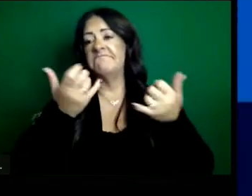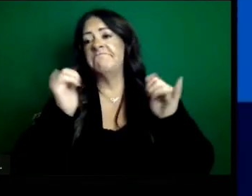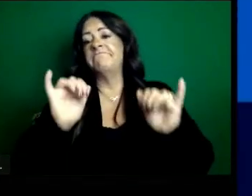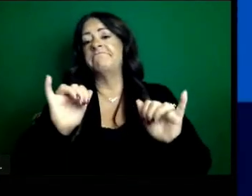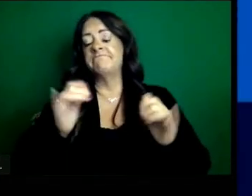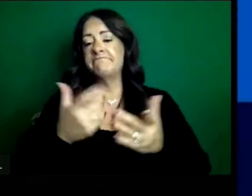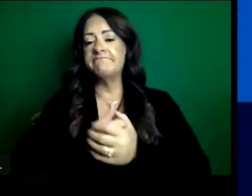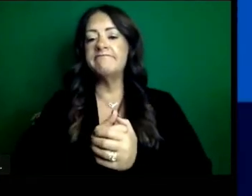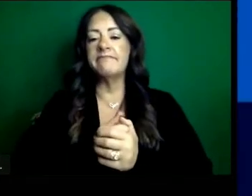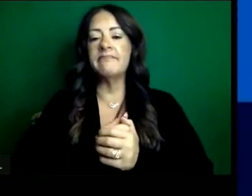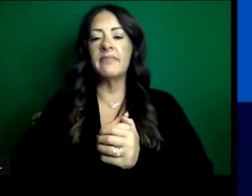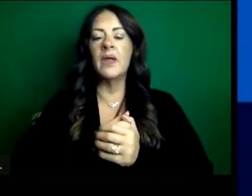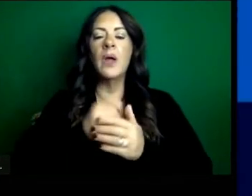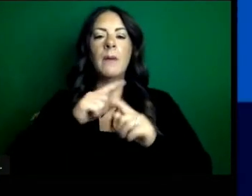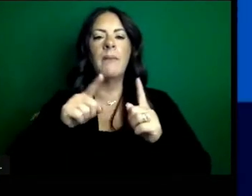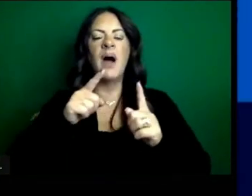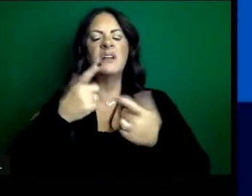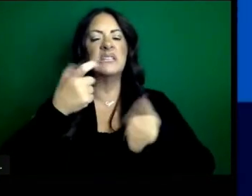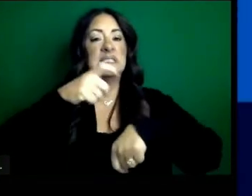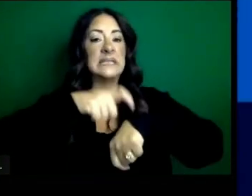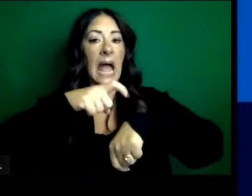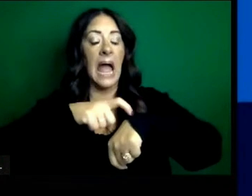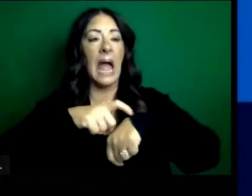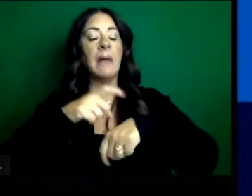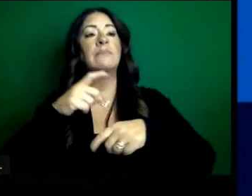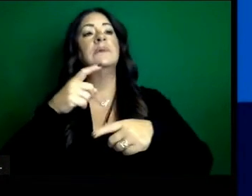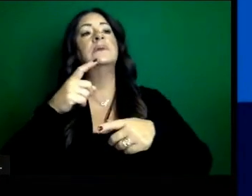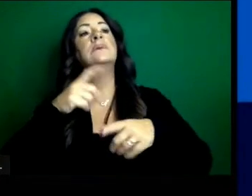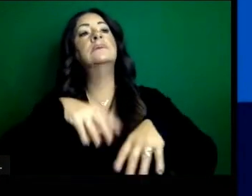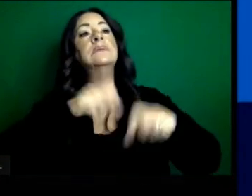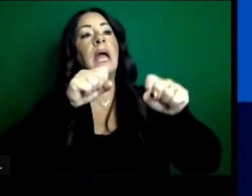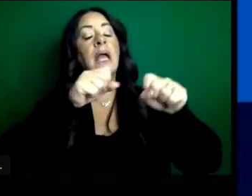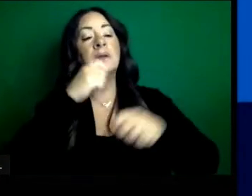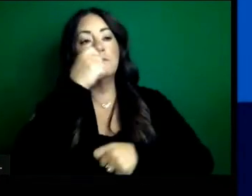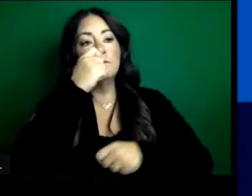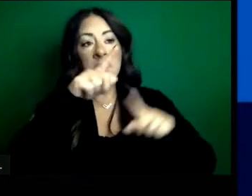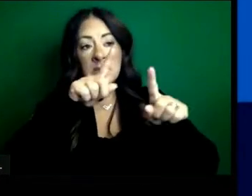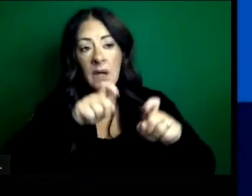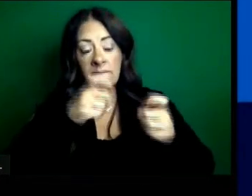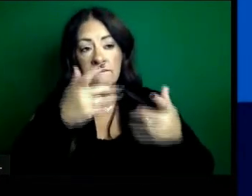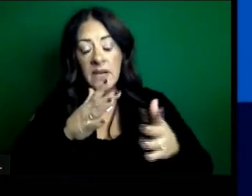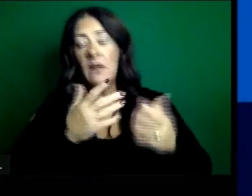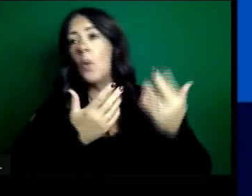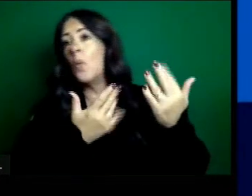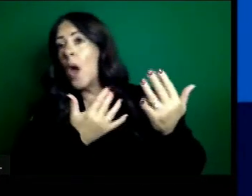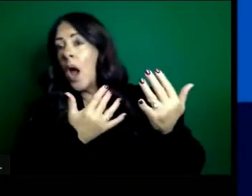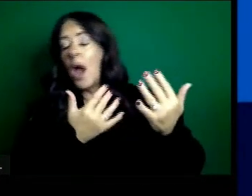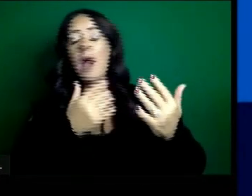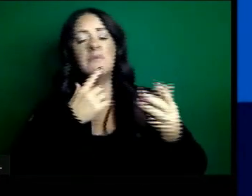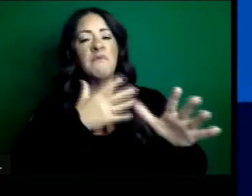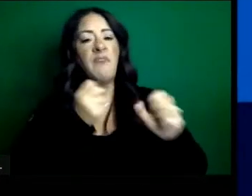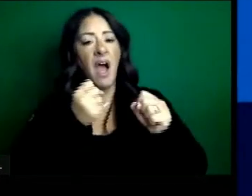TOP HEALTH OFFICIAL IS NOW READY TO GIVE HIS LATEST CORONAVIRUS UPDATE. LET'S LISTEN IN. OUR SITES, OUR TURN AROUND